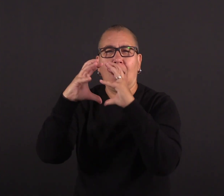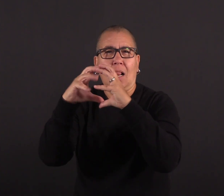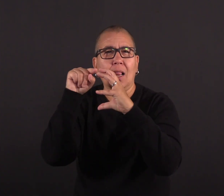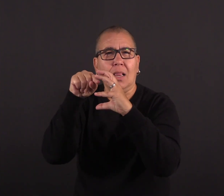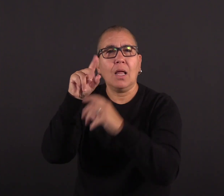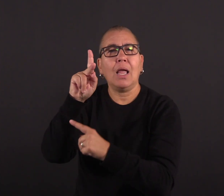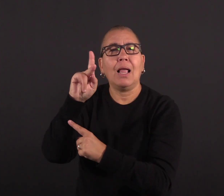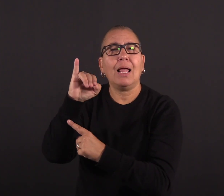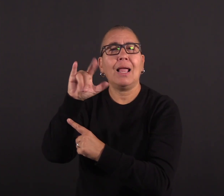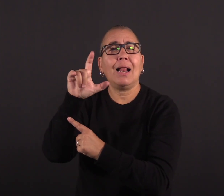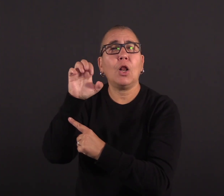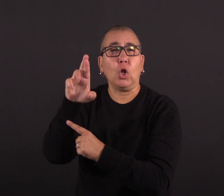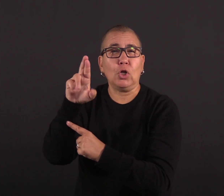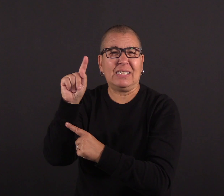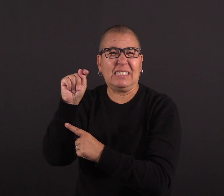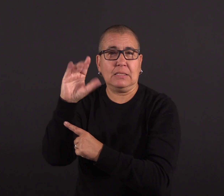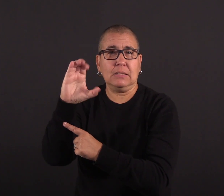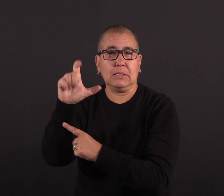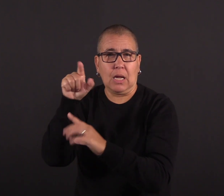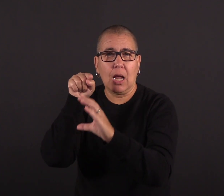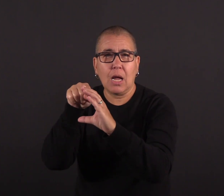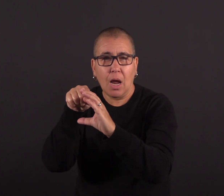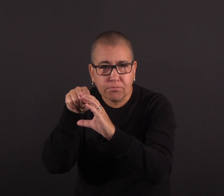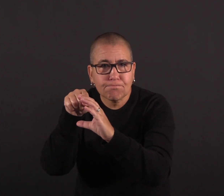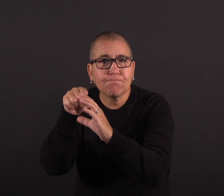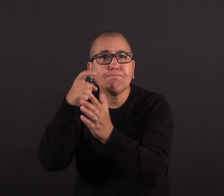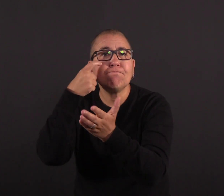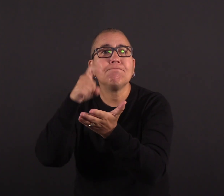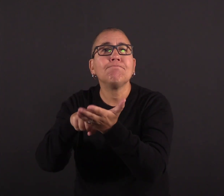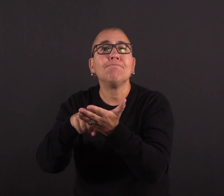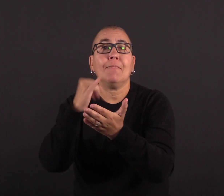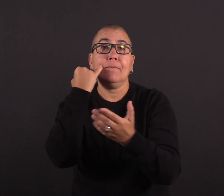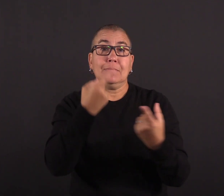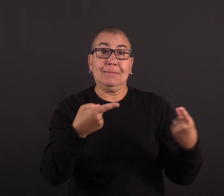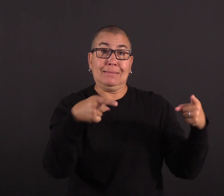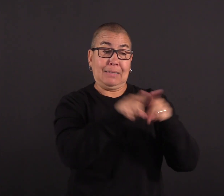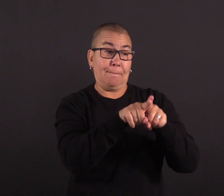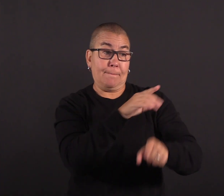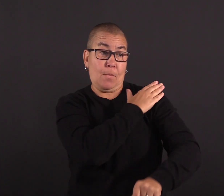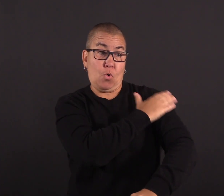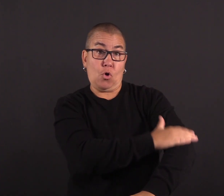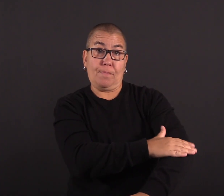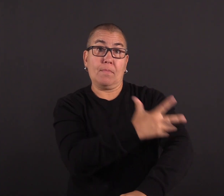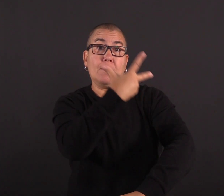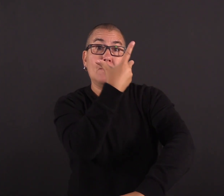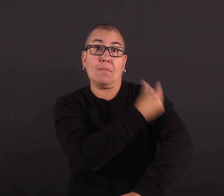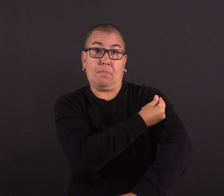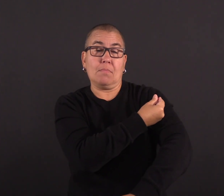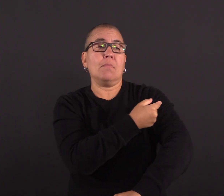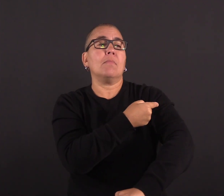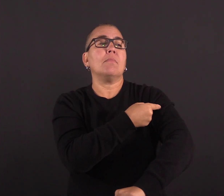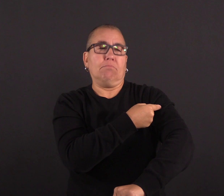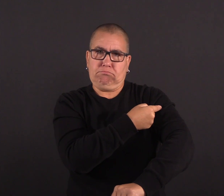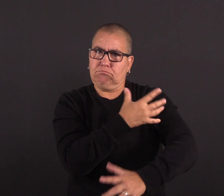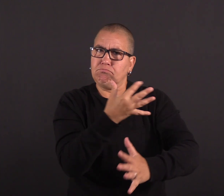according to study coauthor Laura Ziegler, a doctoral student at Saarland University.